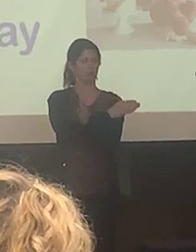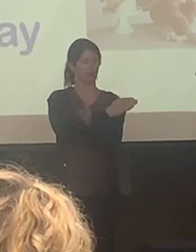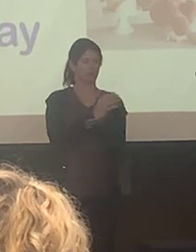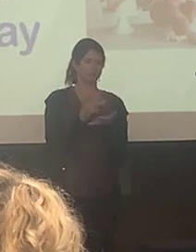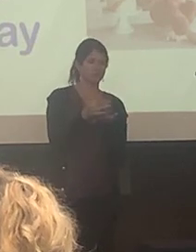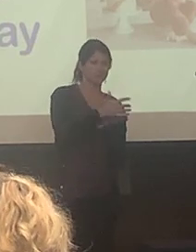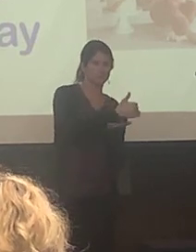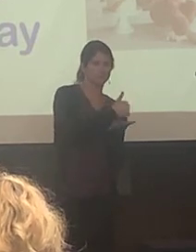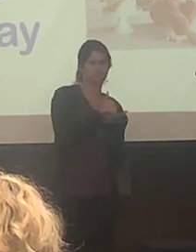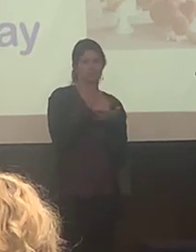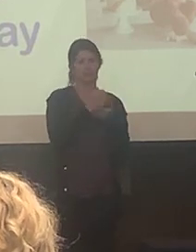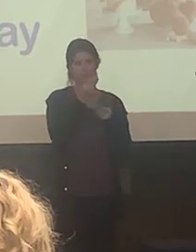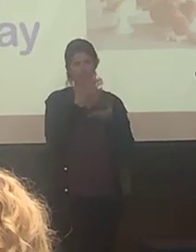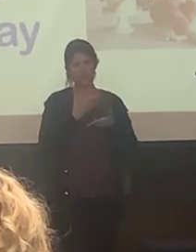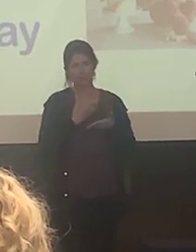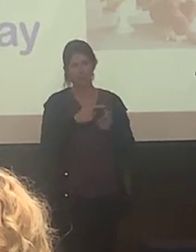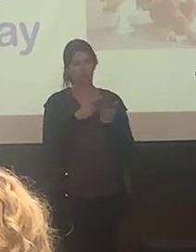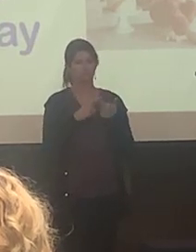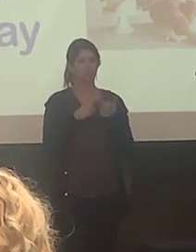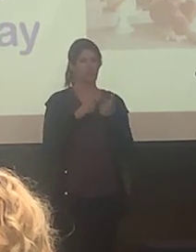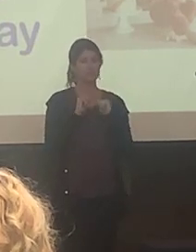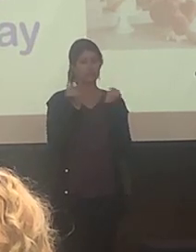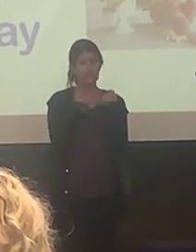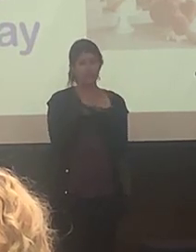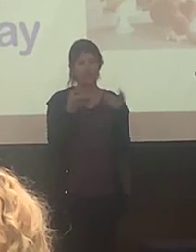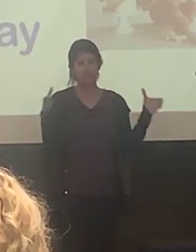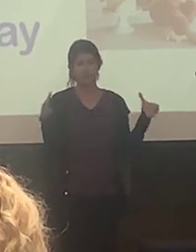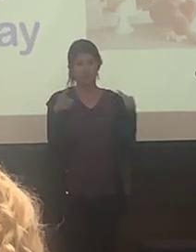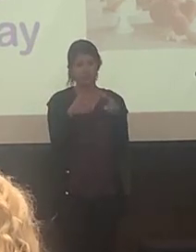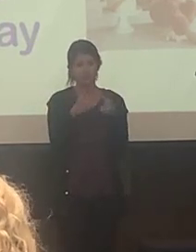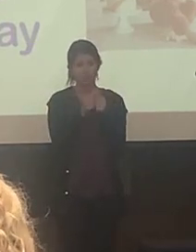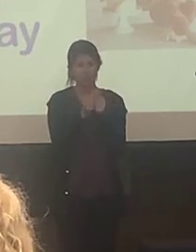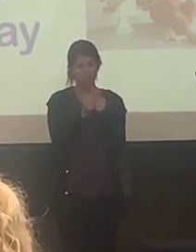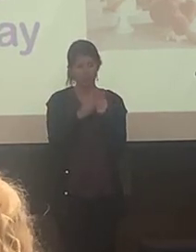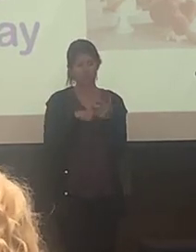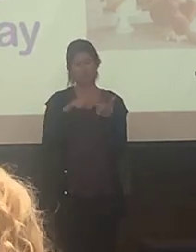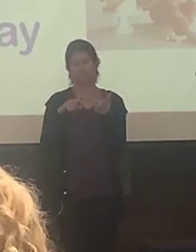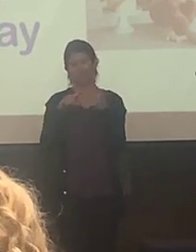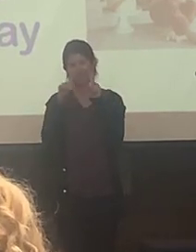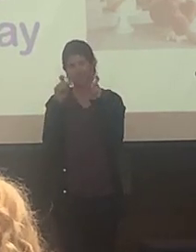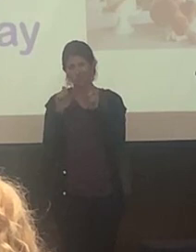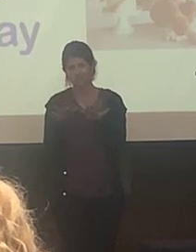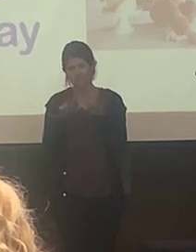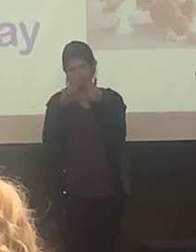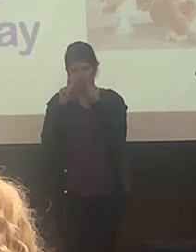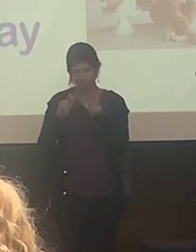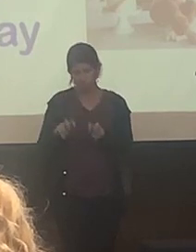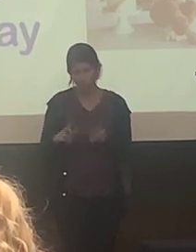is